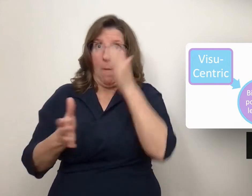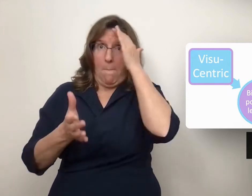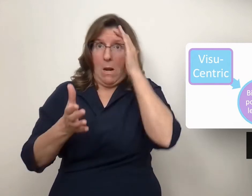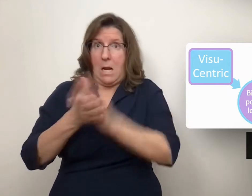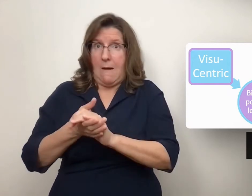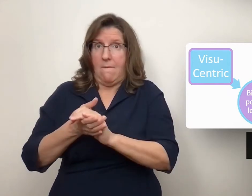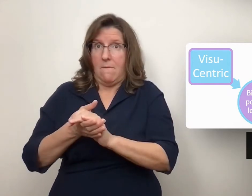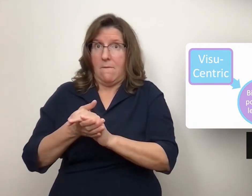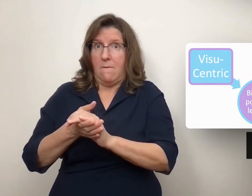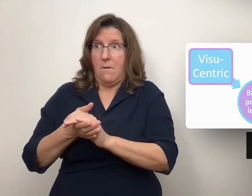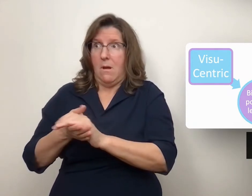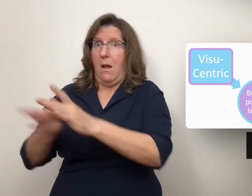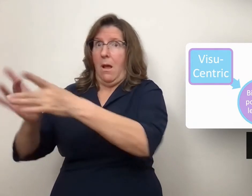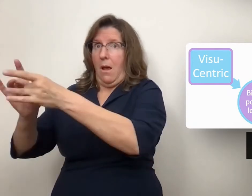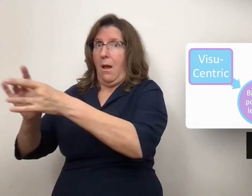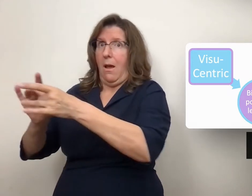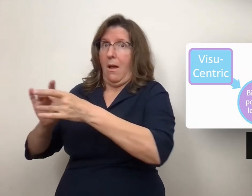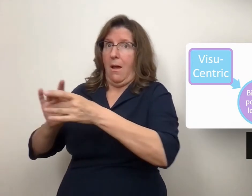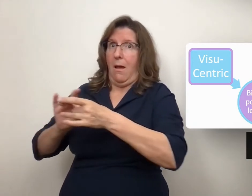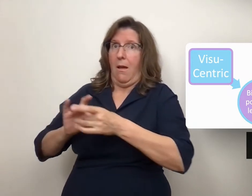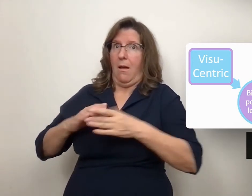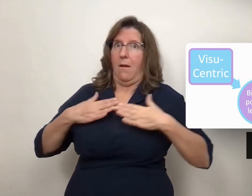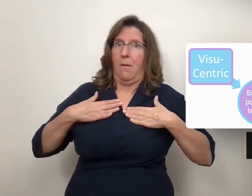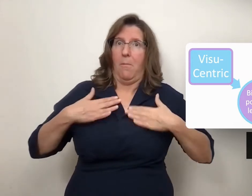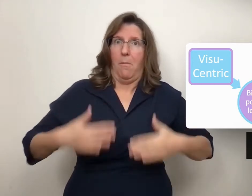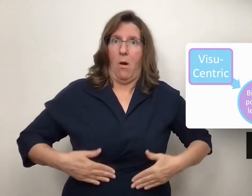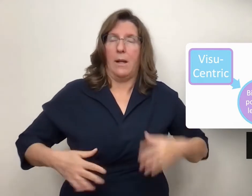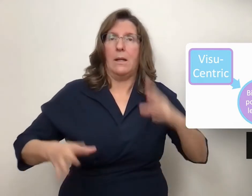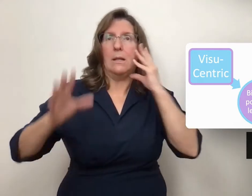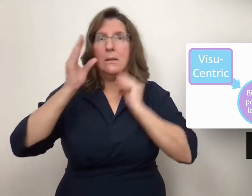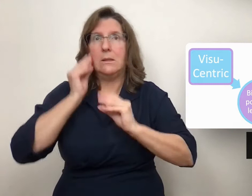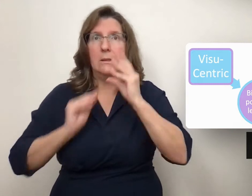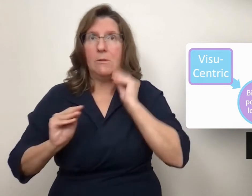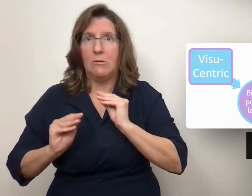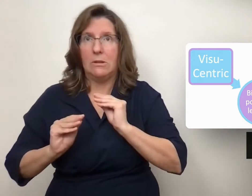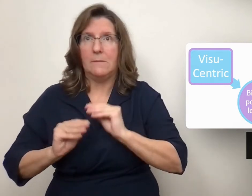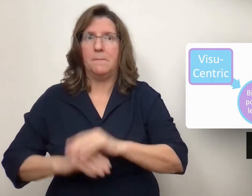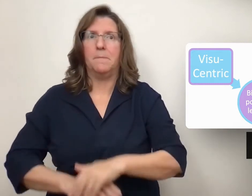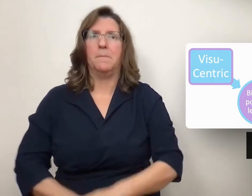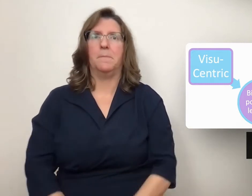Our cultural and language beliefs are connected to our physical experiences.